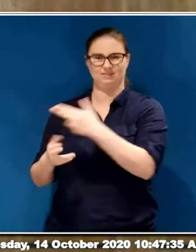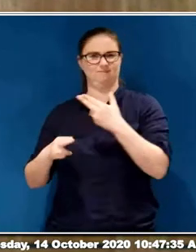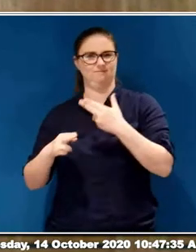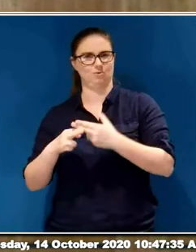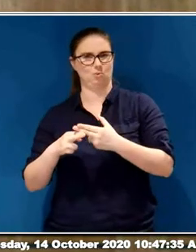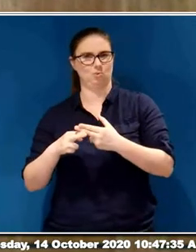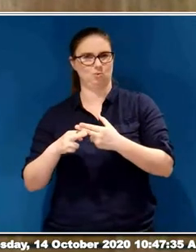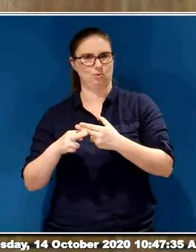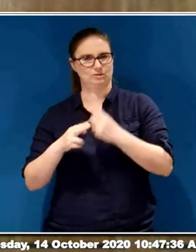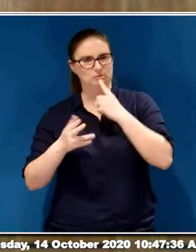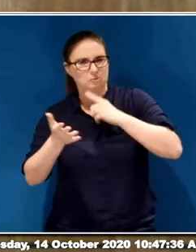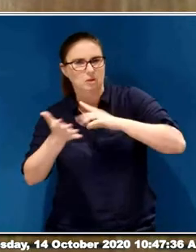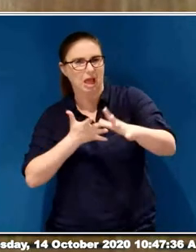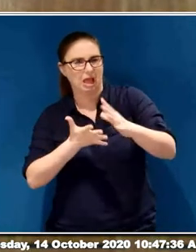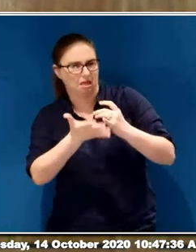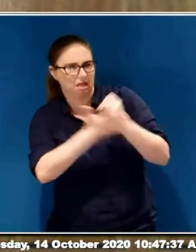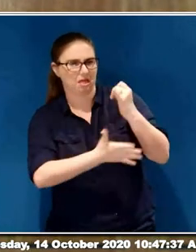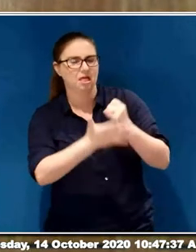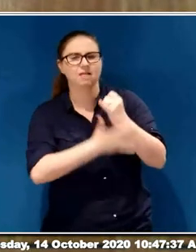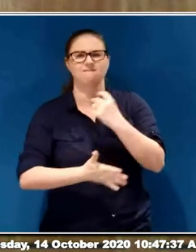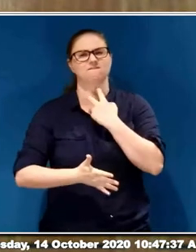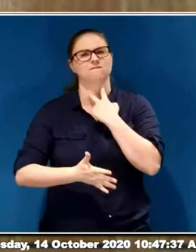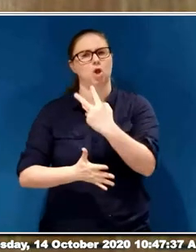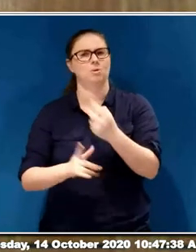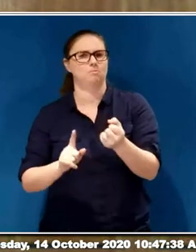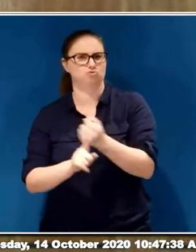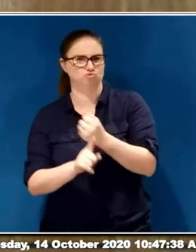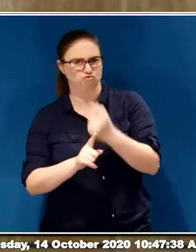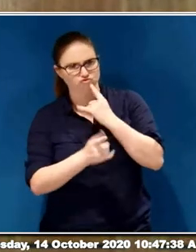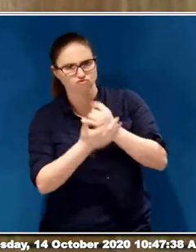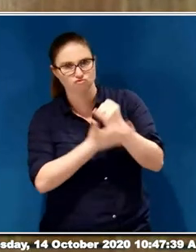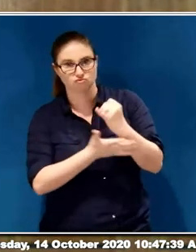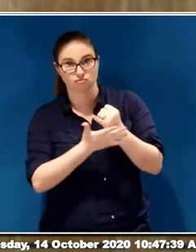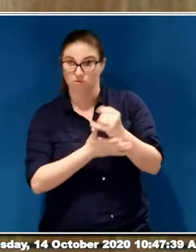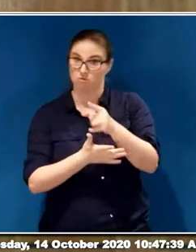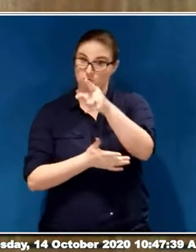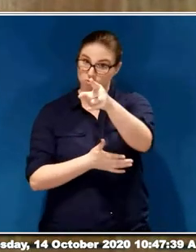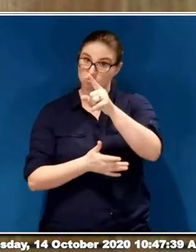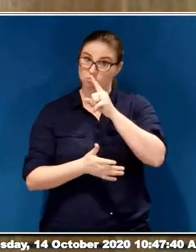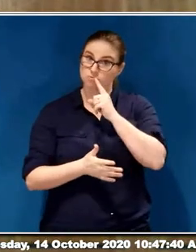Did you indicate to the school that --- did you agree with that suspension for verbal abuse? Yes, I did.